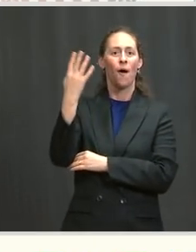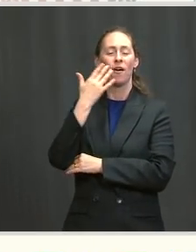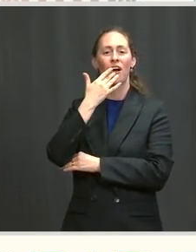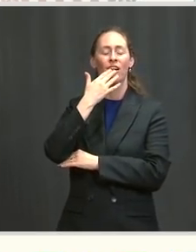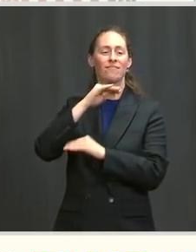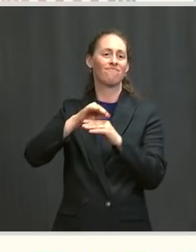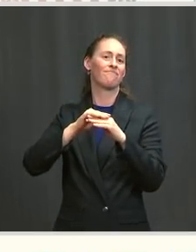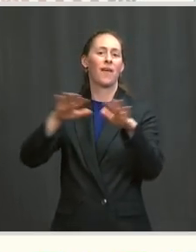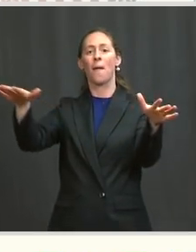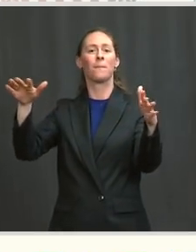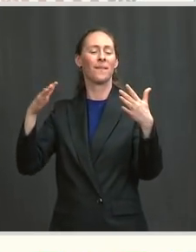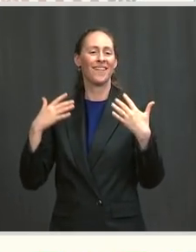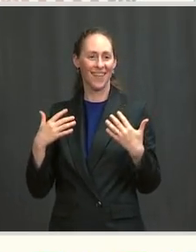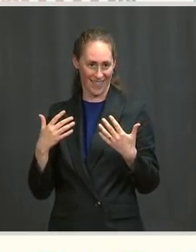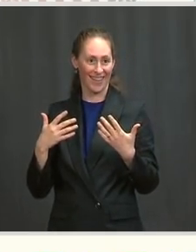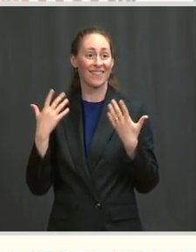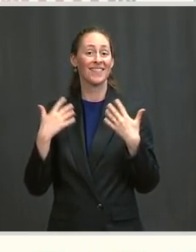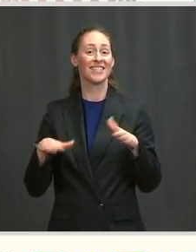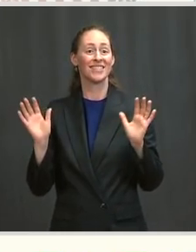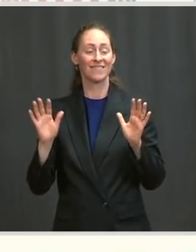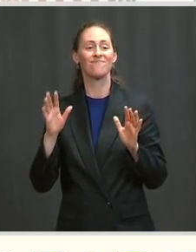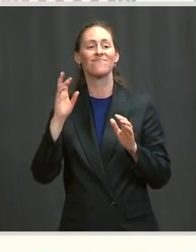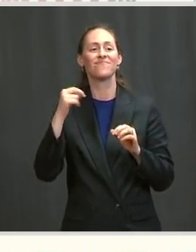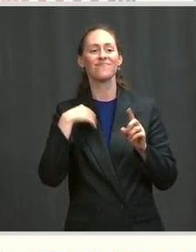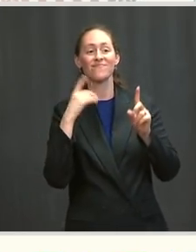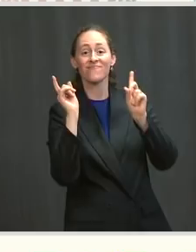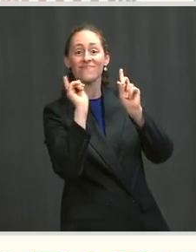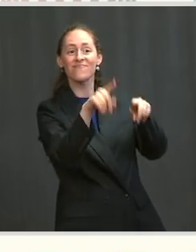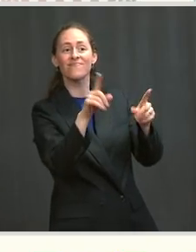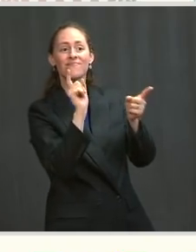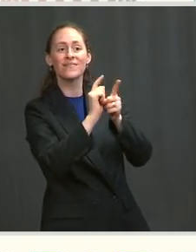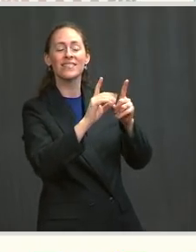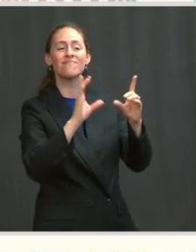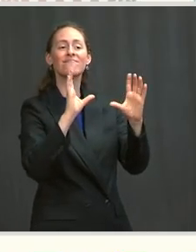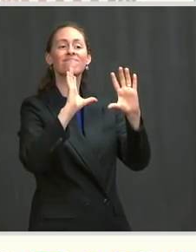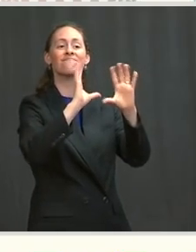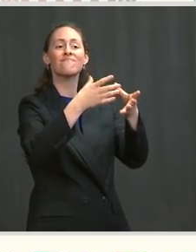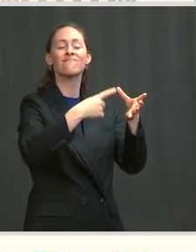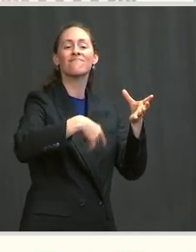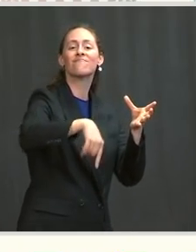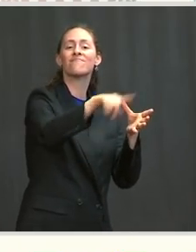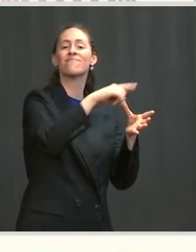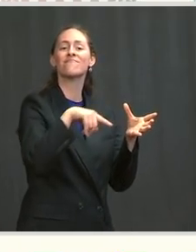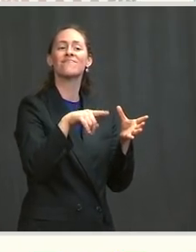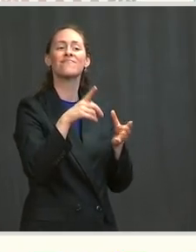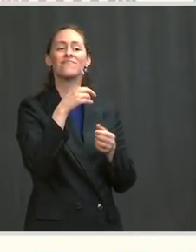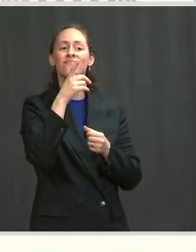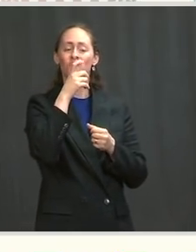at Freedom to Marry. The joy was palpable. But we knew then, as we know now,